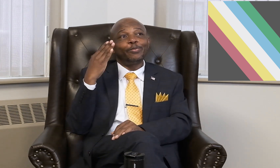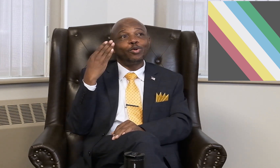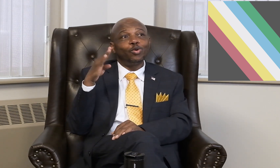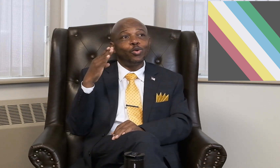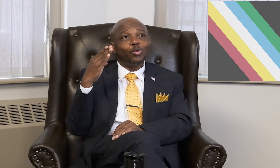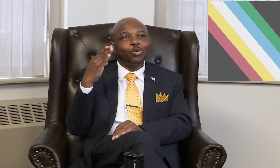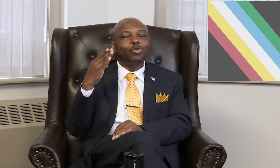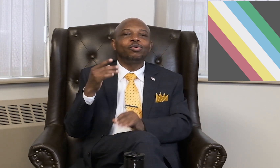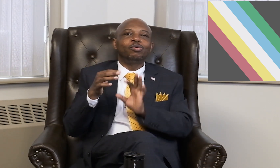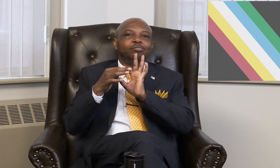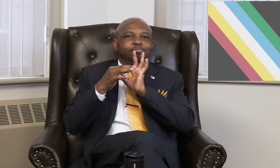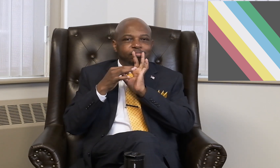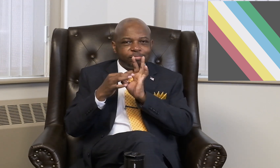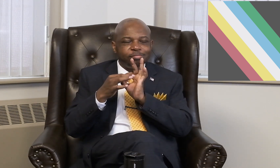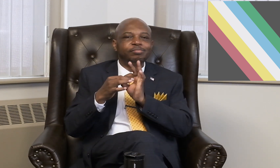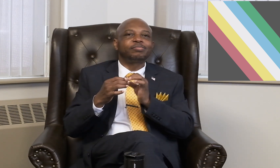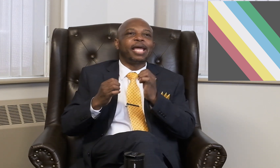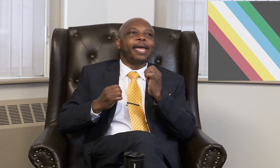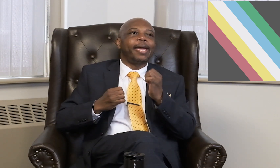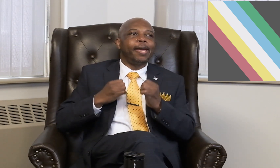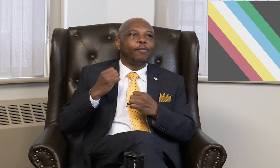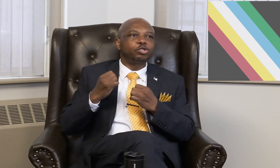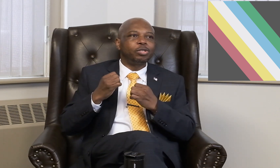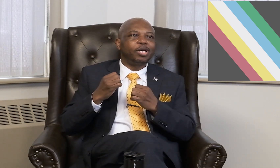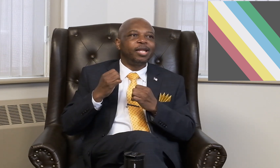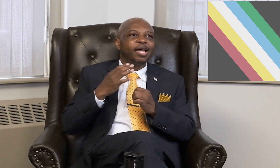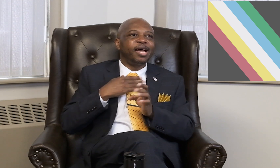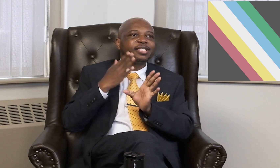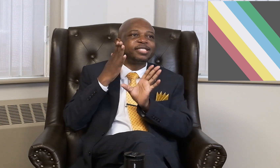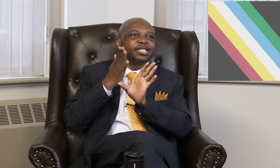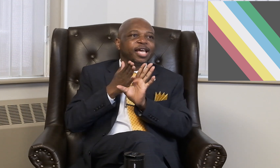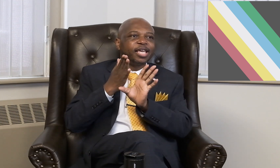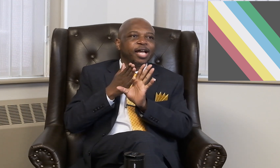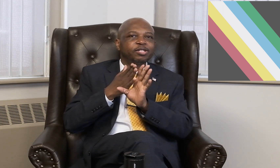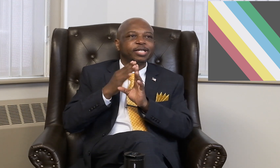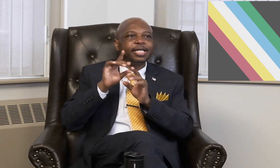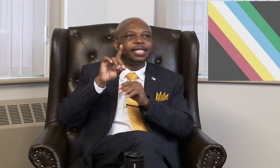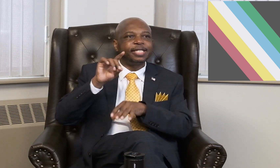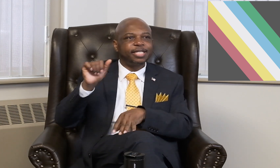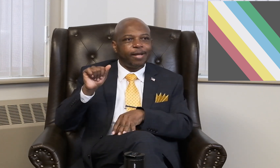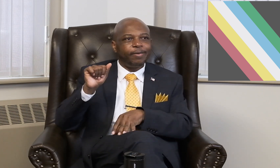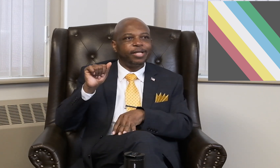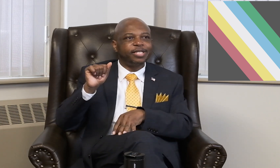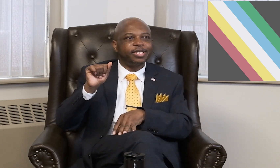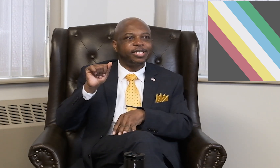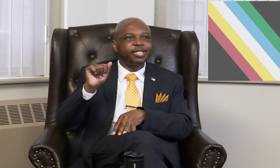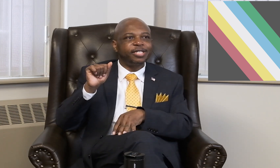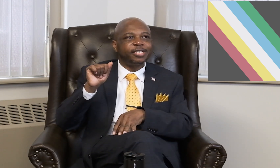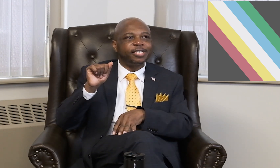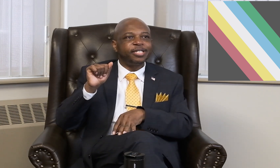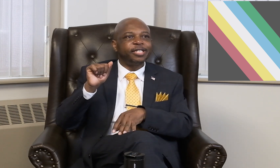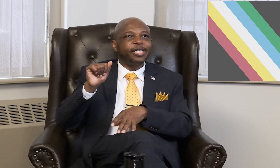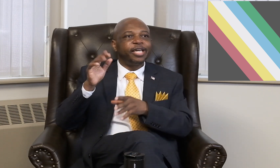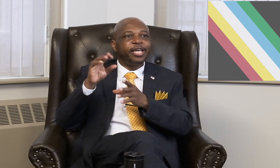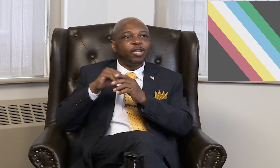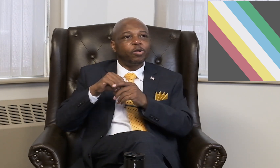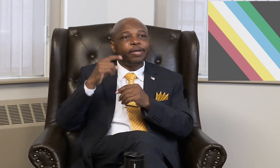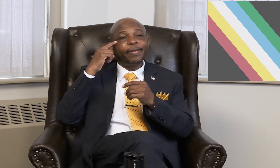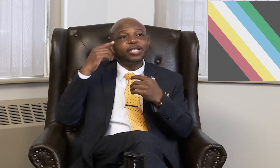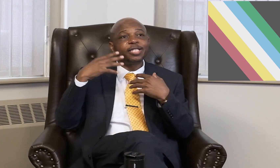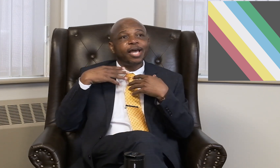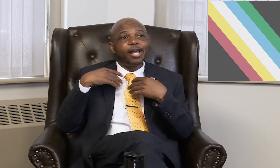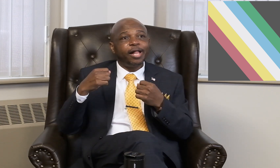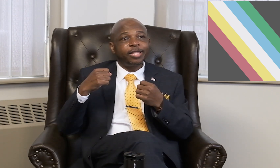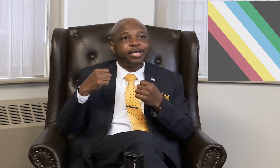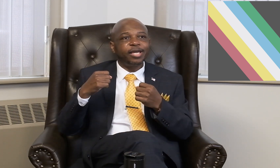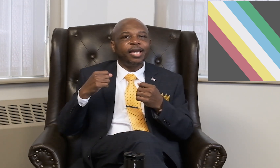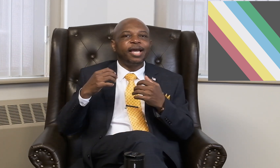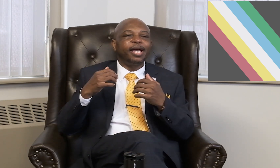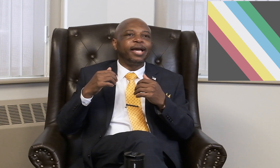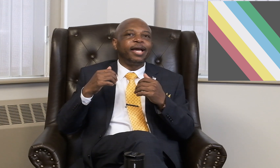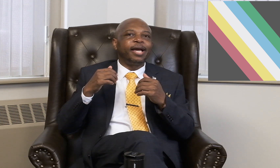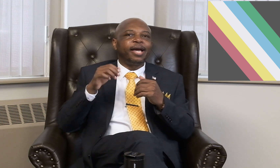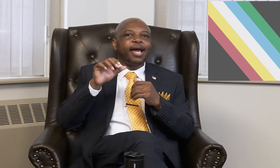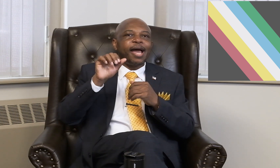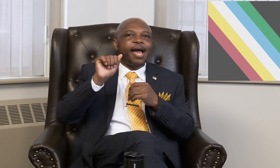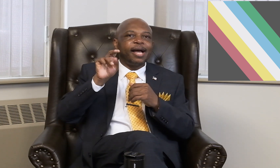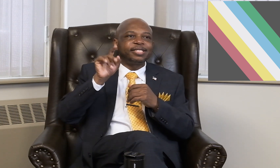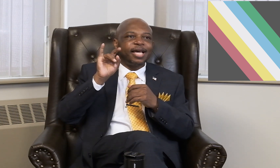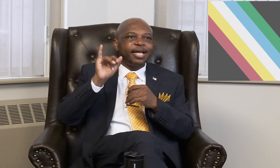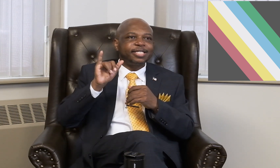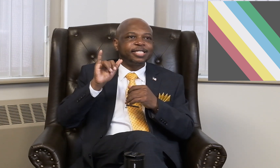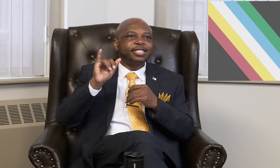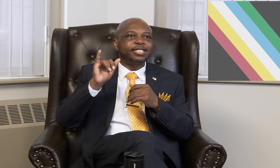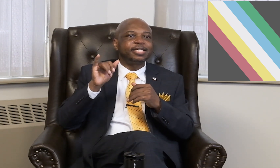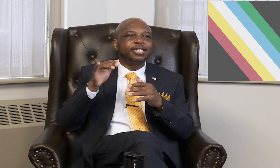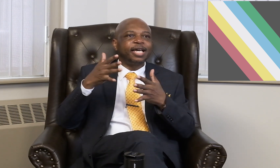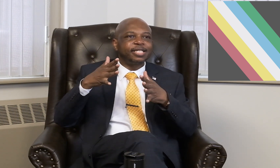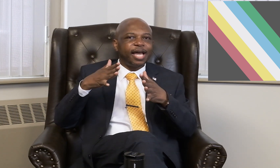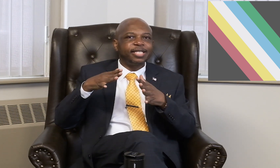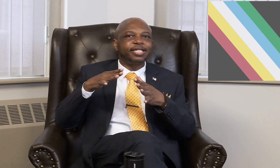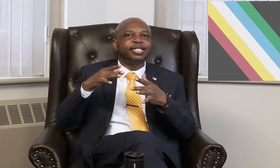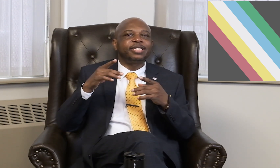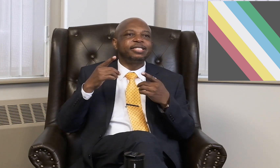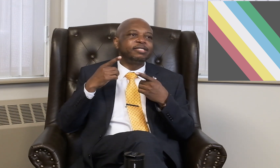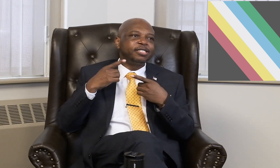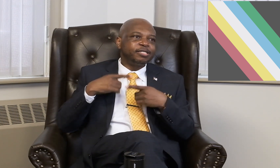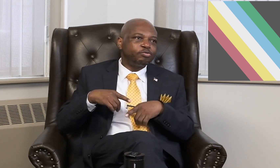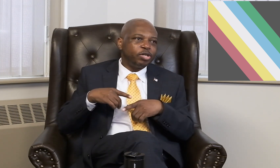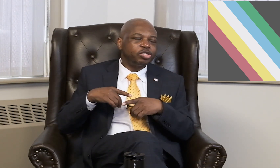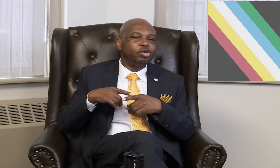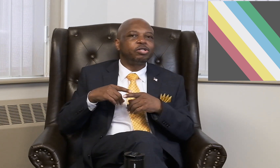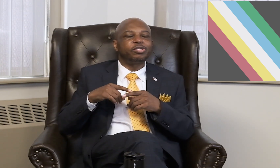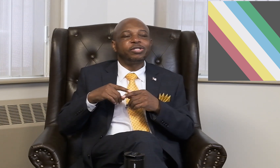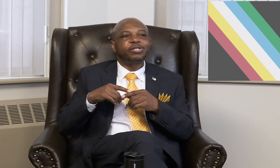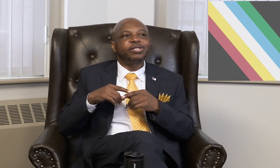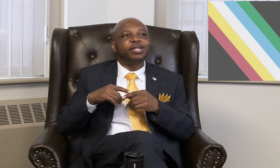emotional and psychiatric disabilities- which can include mental health, anxiety, and depression,